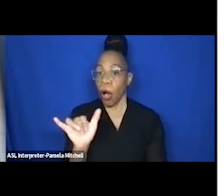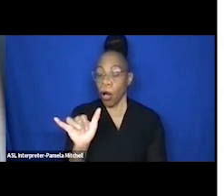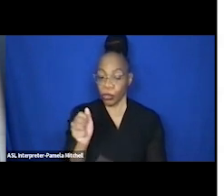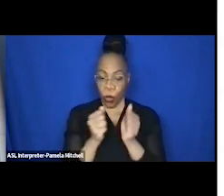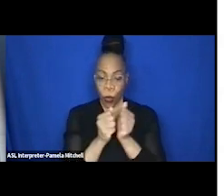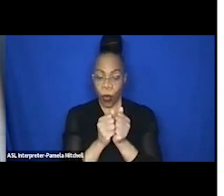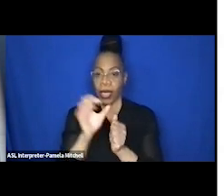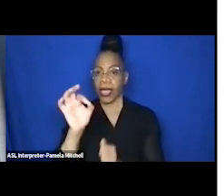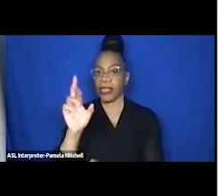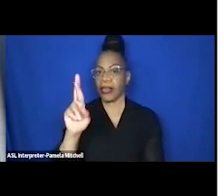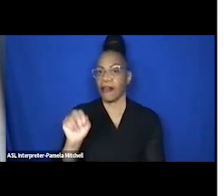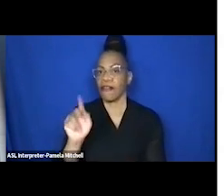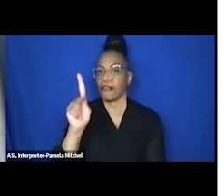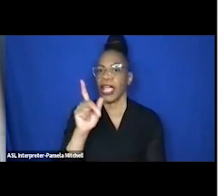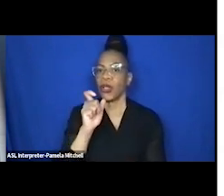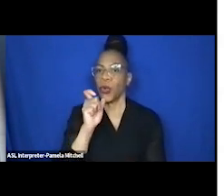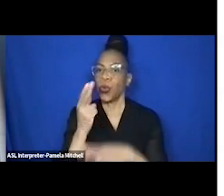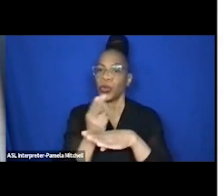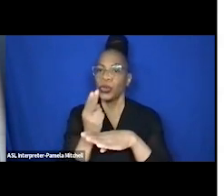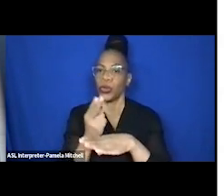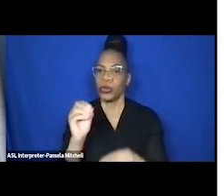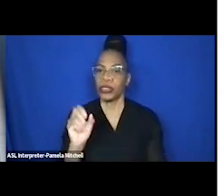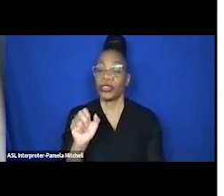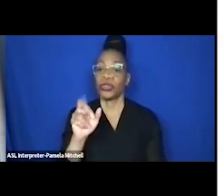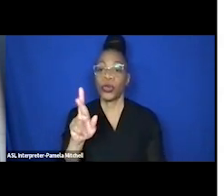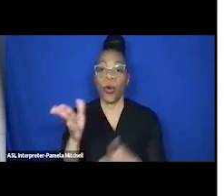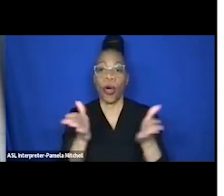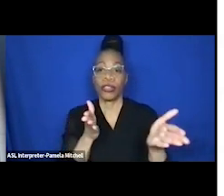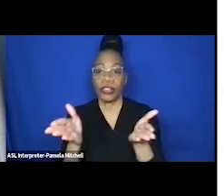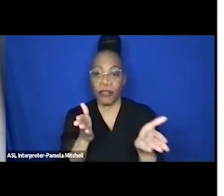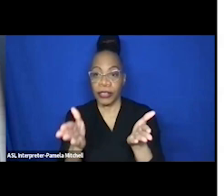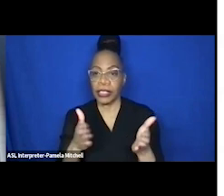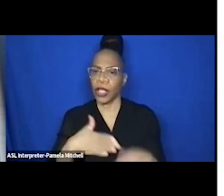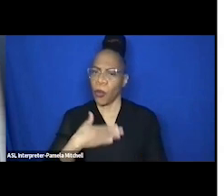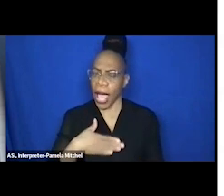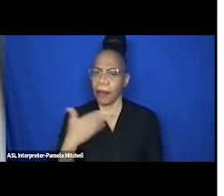who utilized SOAR services at SEARCH. So we're really glad to have his voice here today